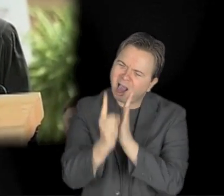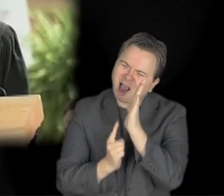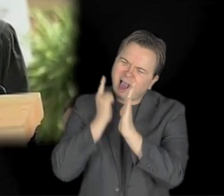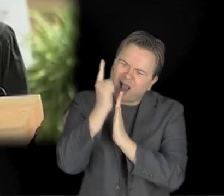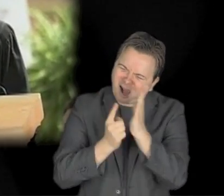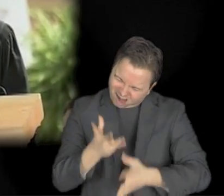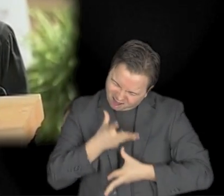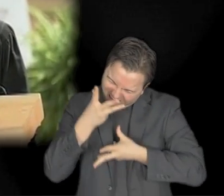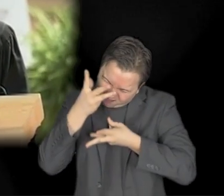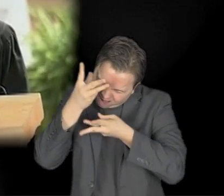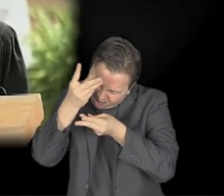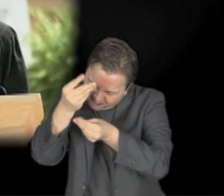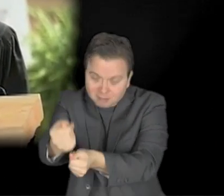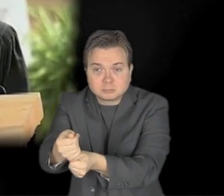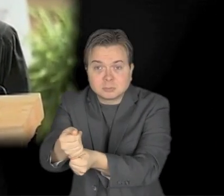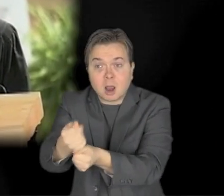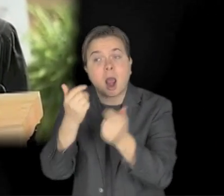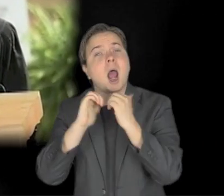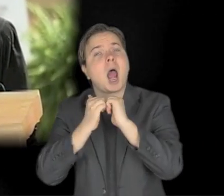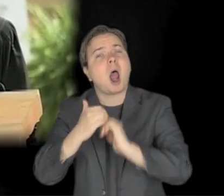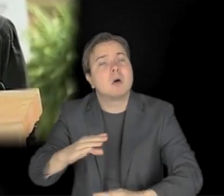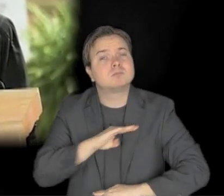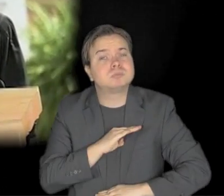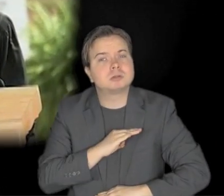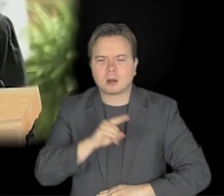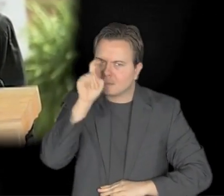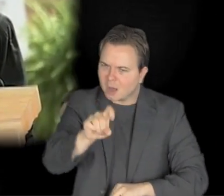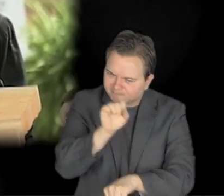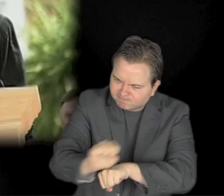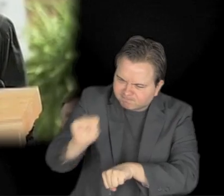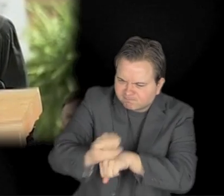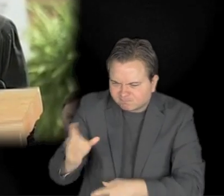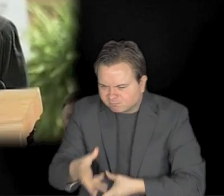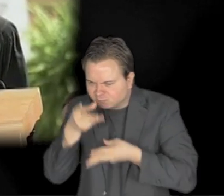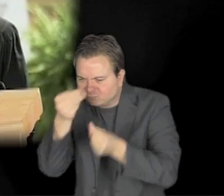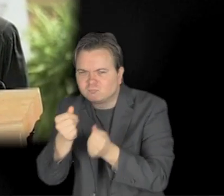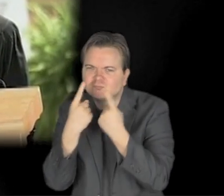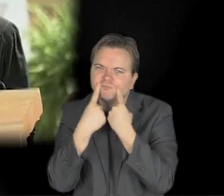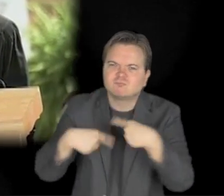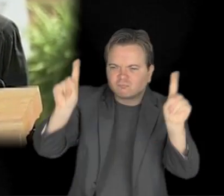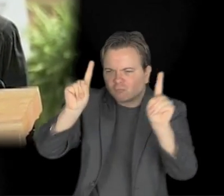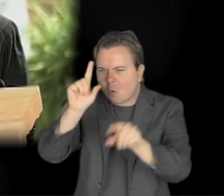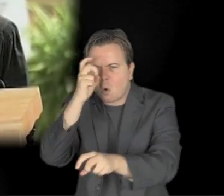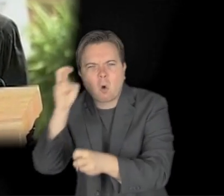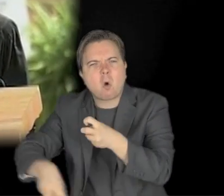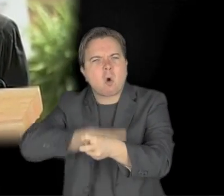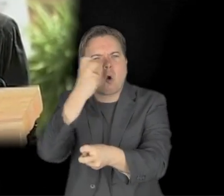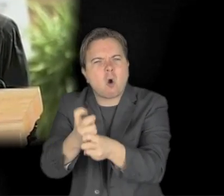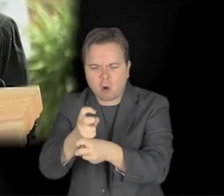is to do what you believe is great work. And the only way to do great work is to love what you do.